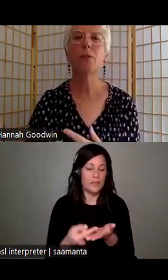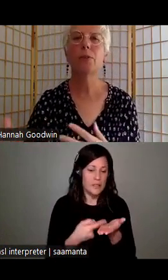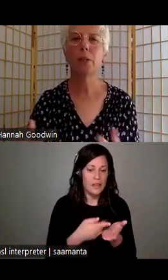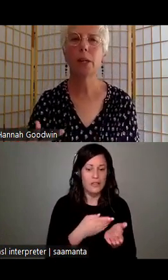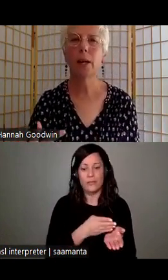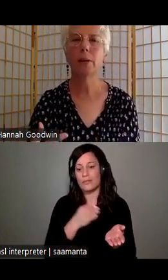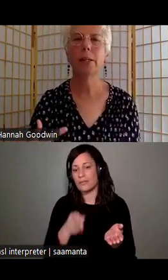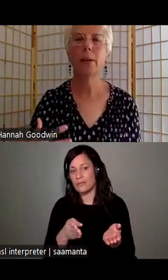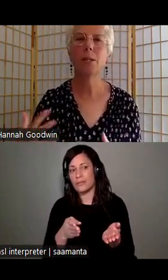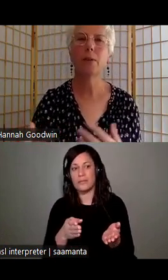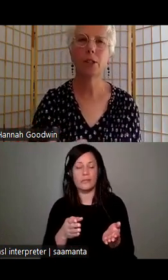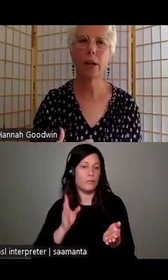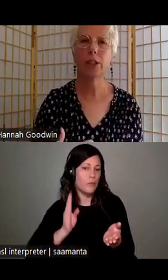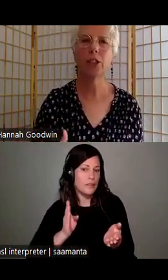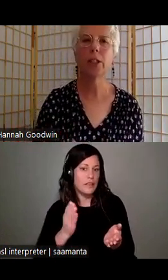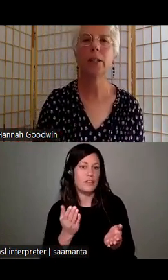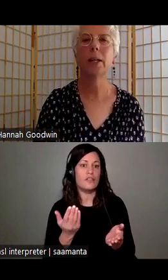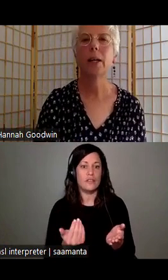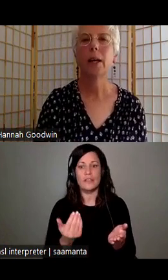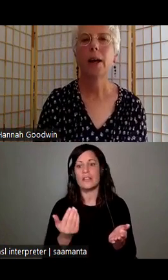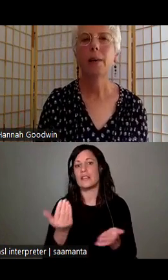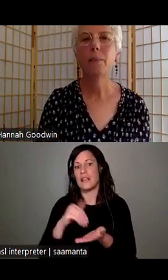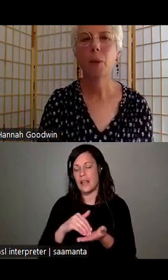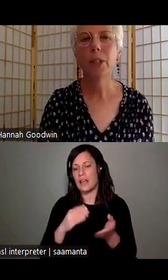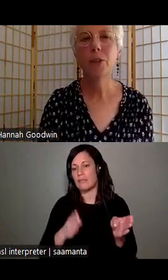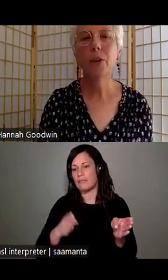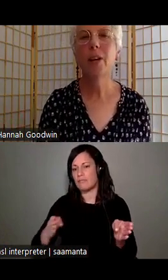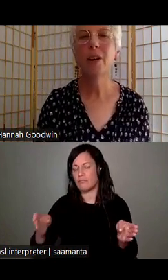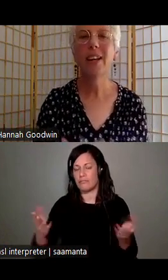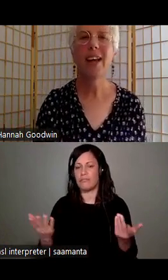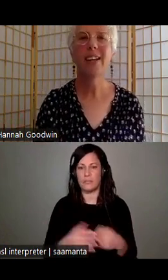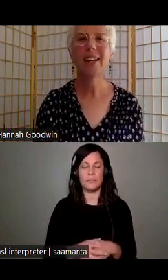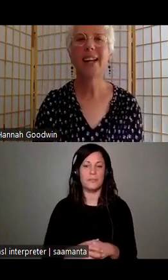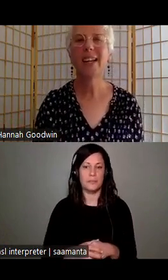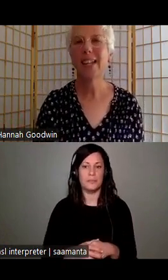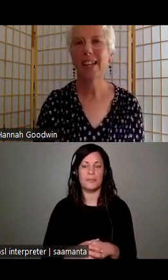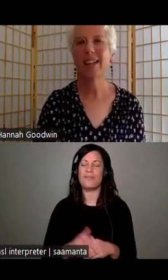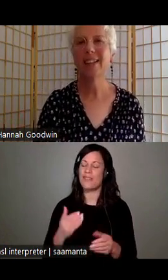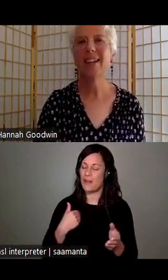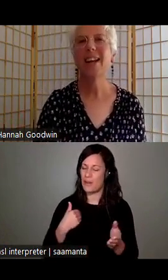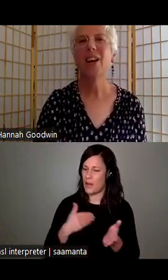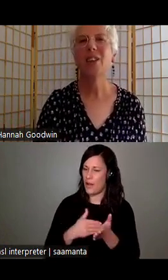for different types of interaction. We do hear again and again and again